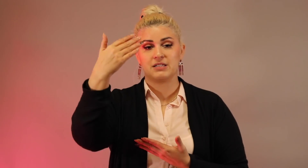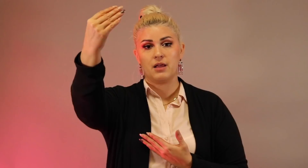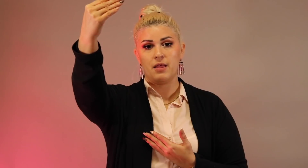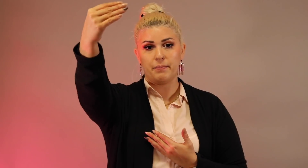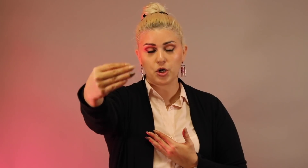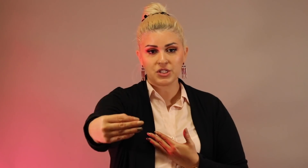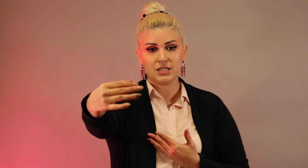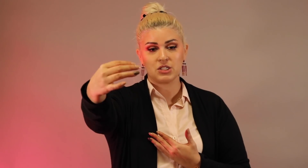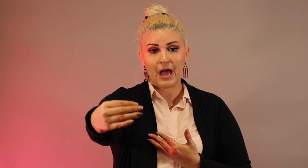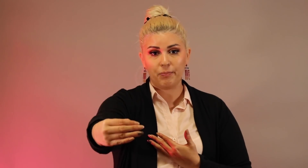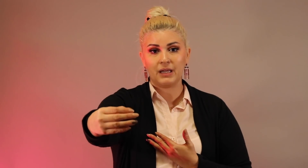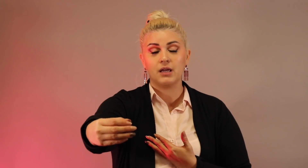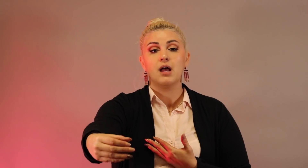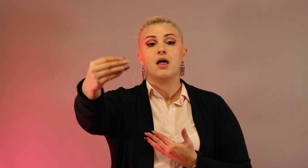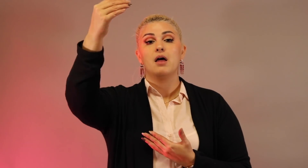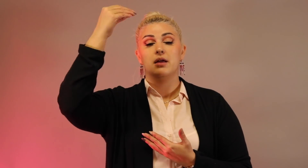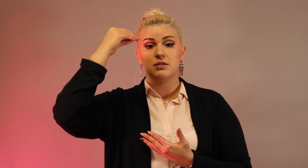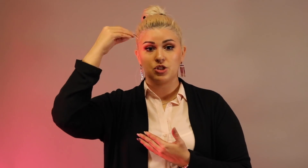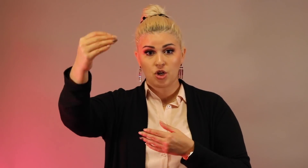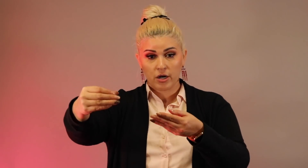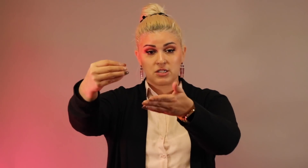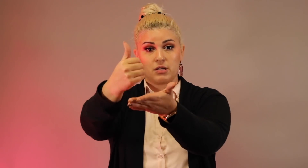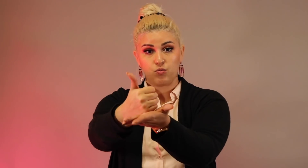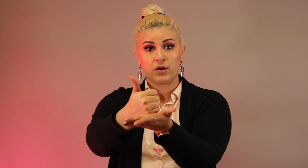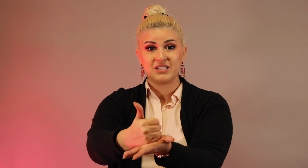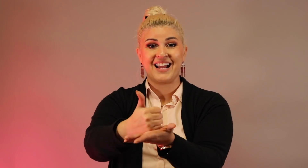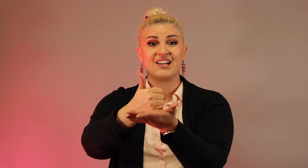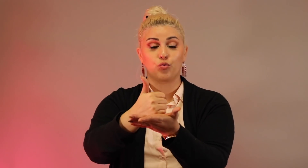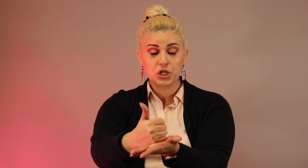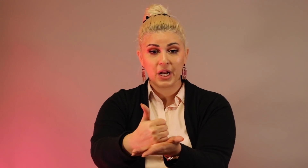is the person that's helping is where the sign originates